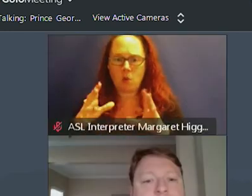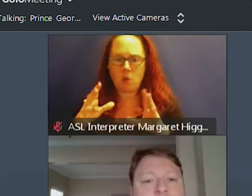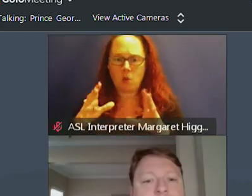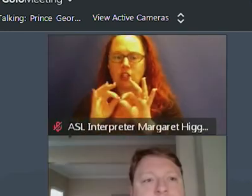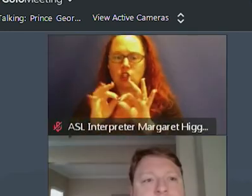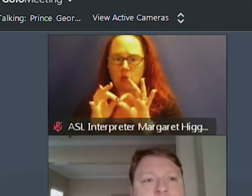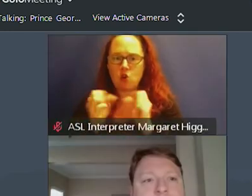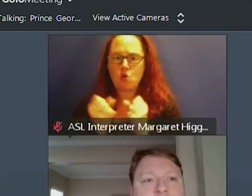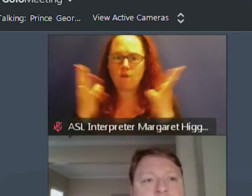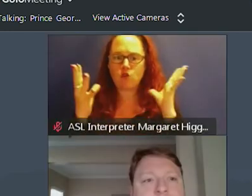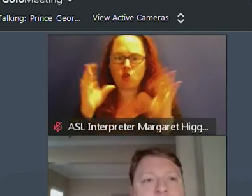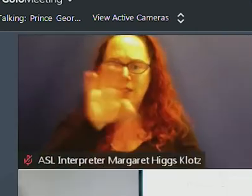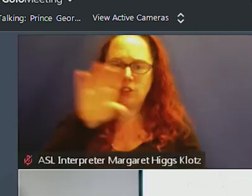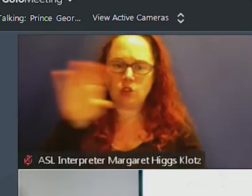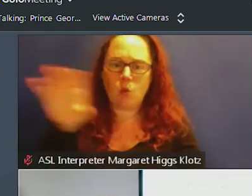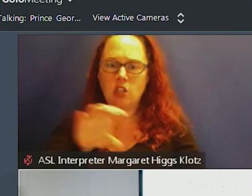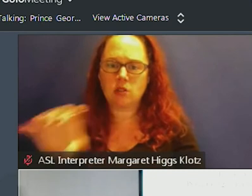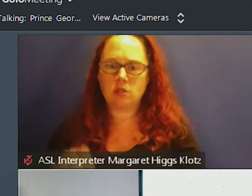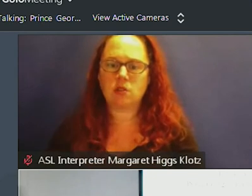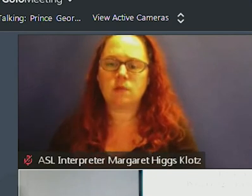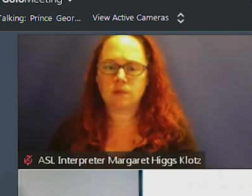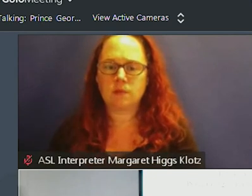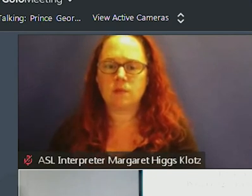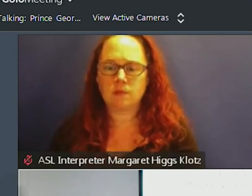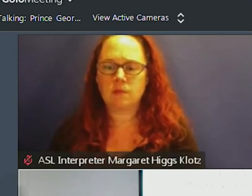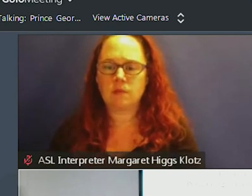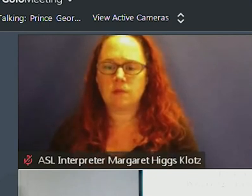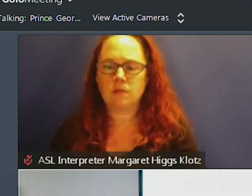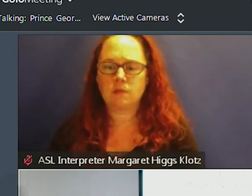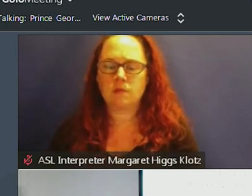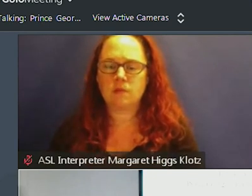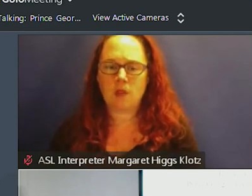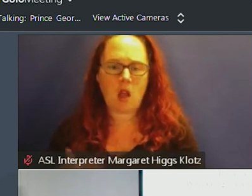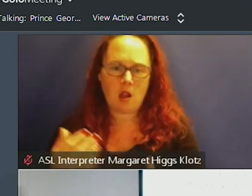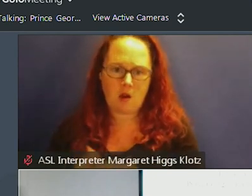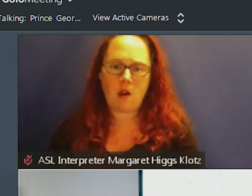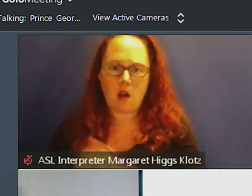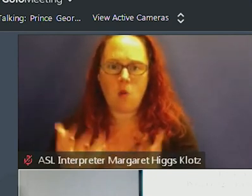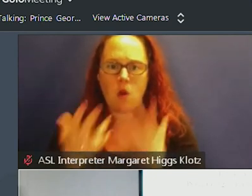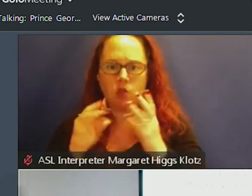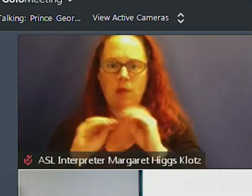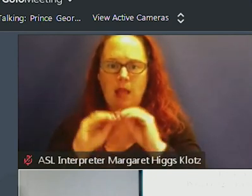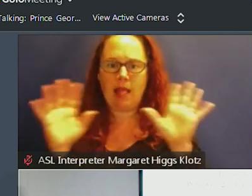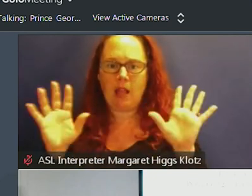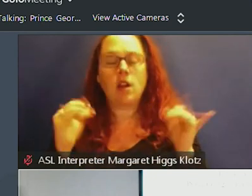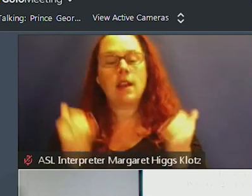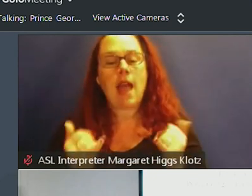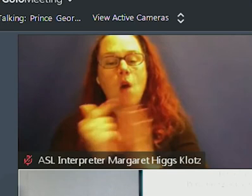to look at at this, so I don't want it to get too confusing. So Mr. Nelson, I think, you know, you,